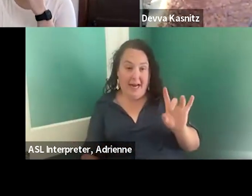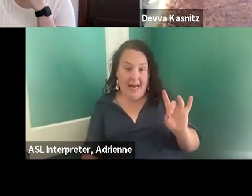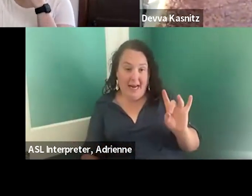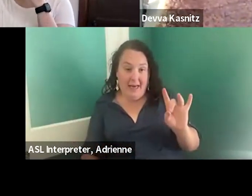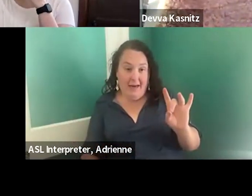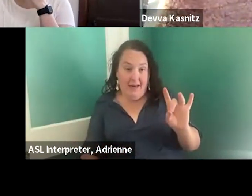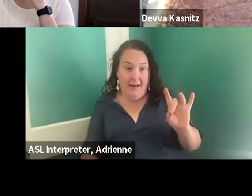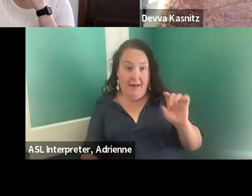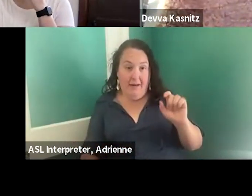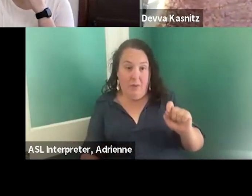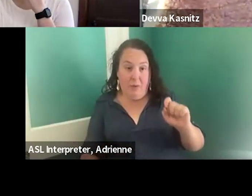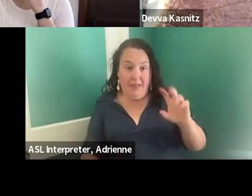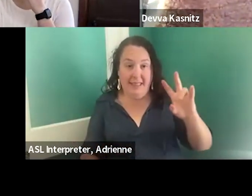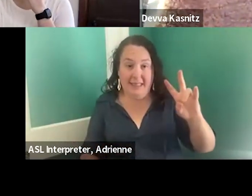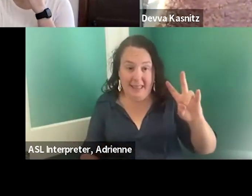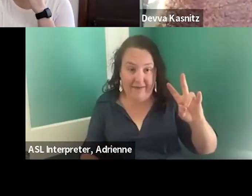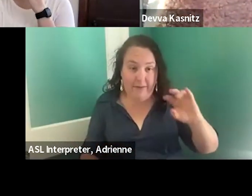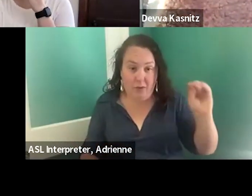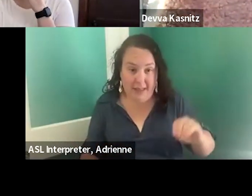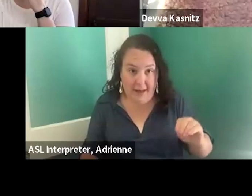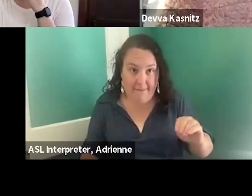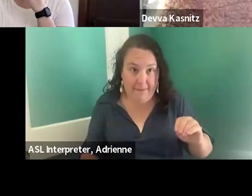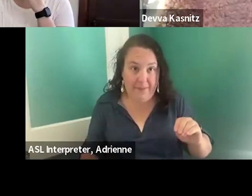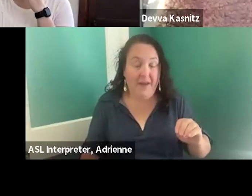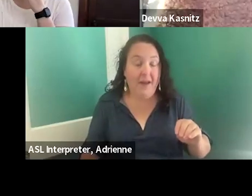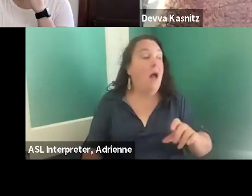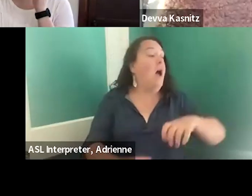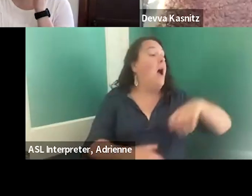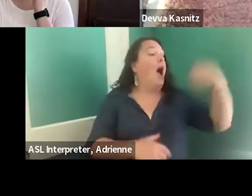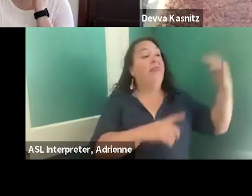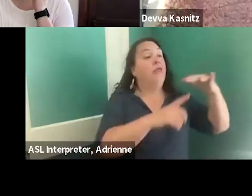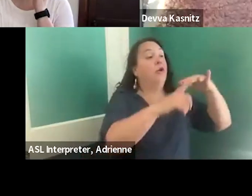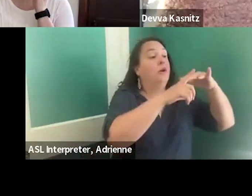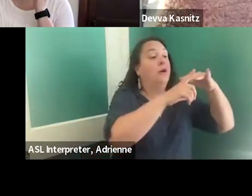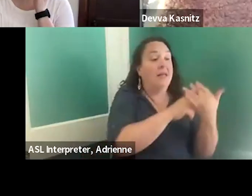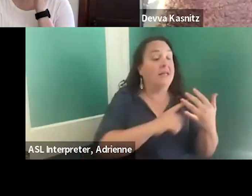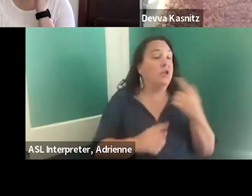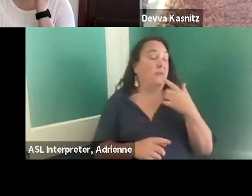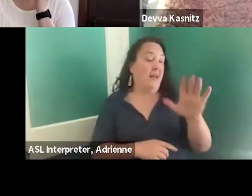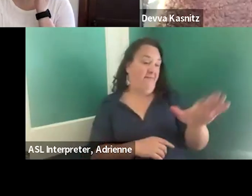In any other context, if you told a business that you had the ability to reach